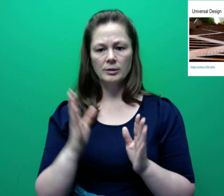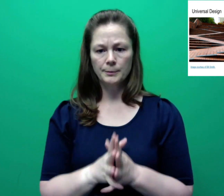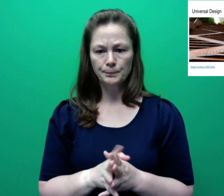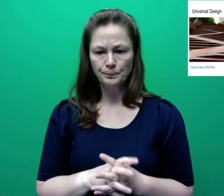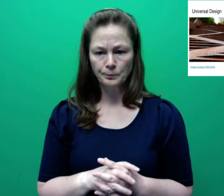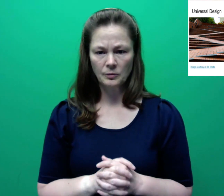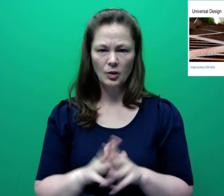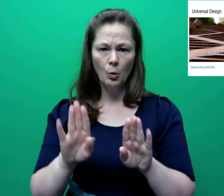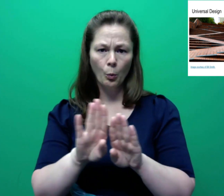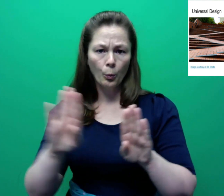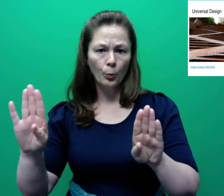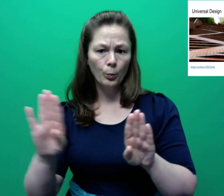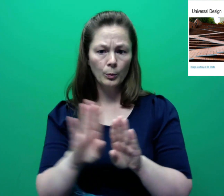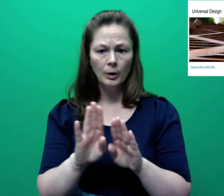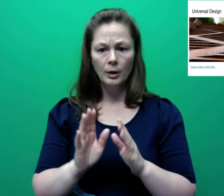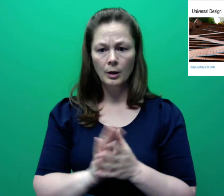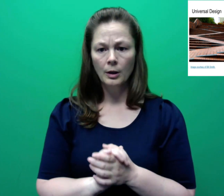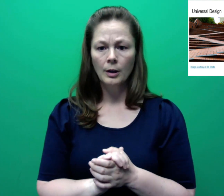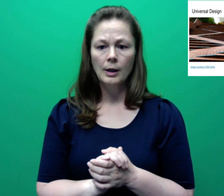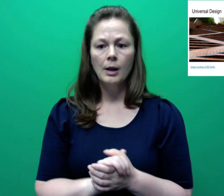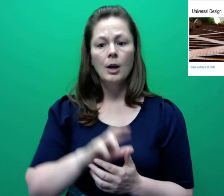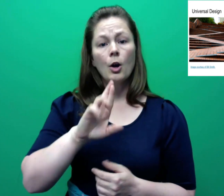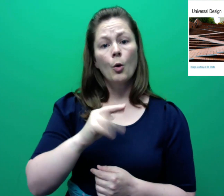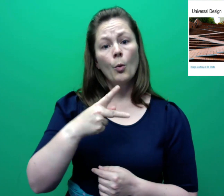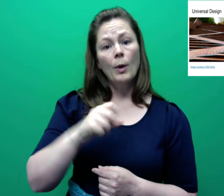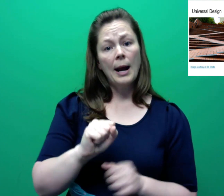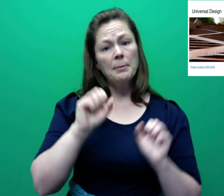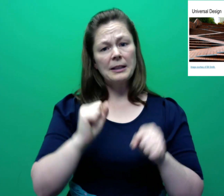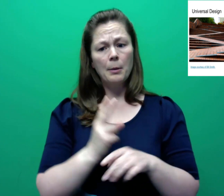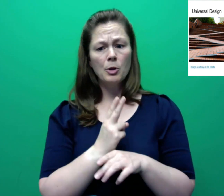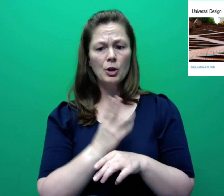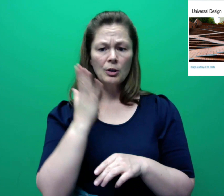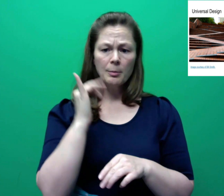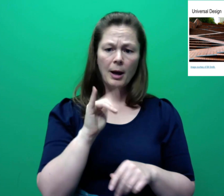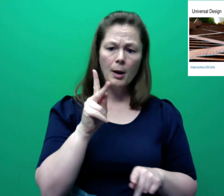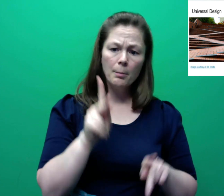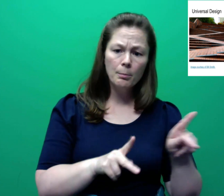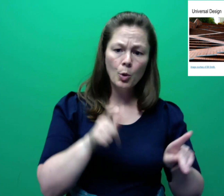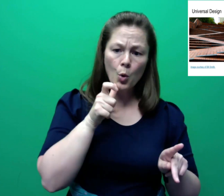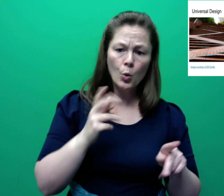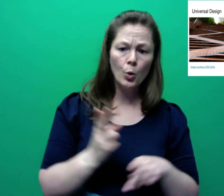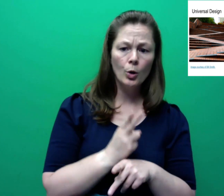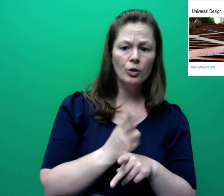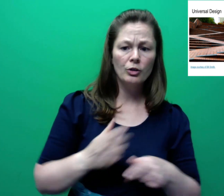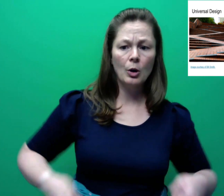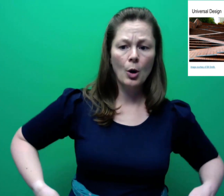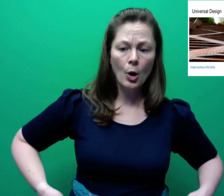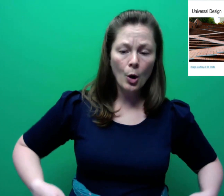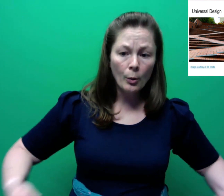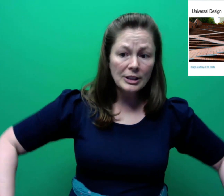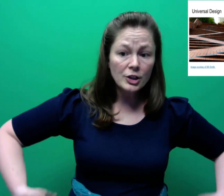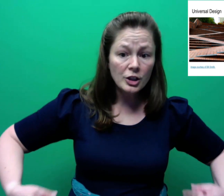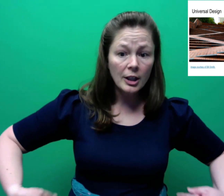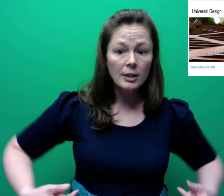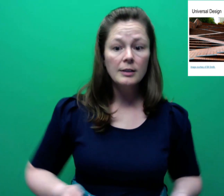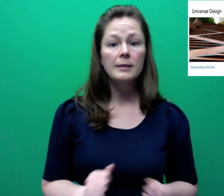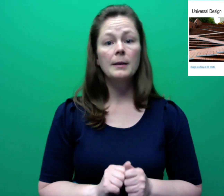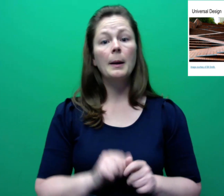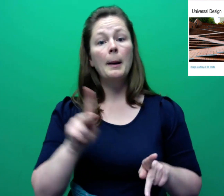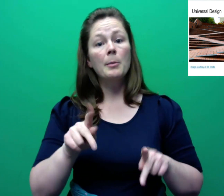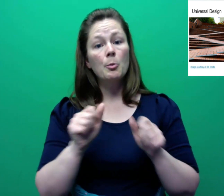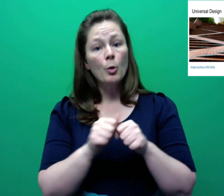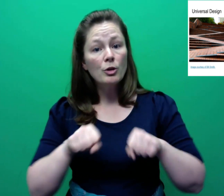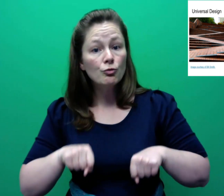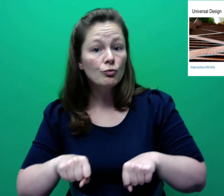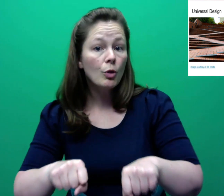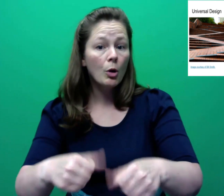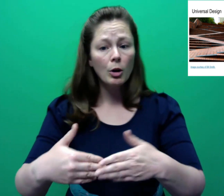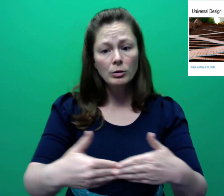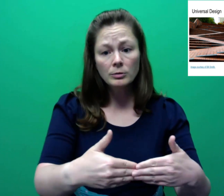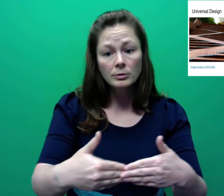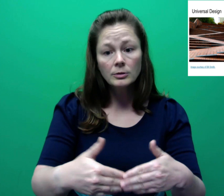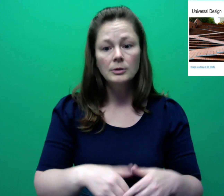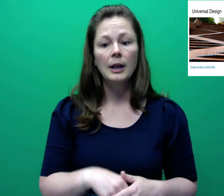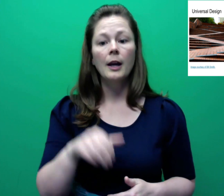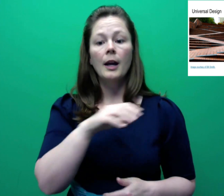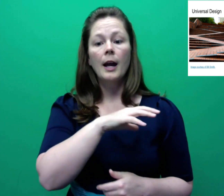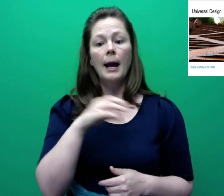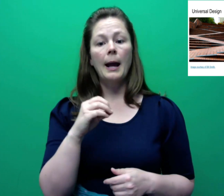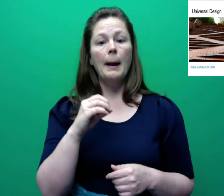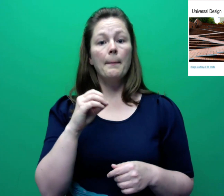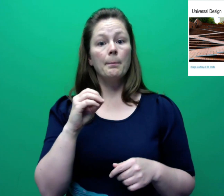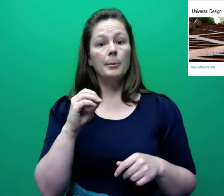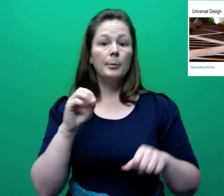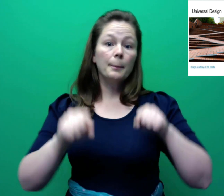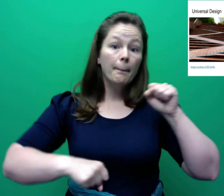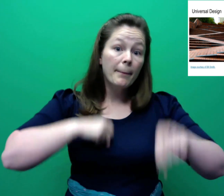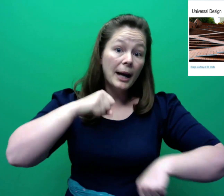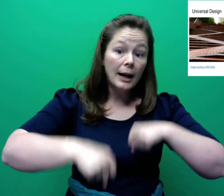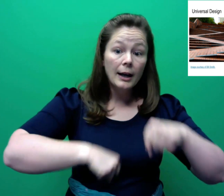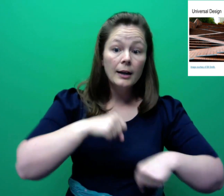doors. Ramps can be used by people in wheelchairs, people with strollers, people